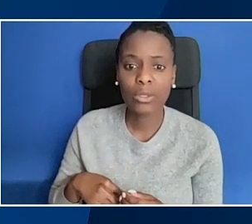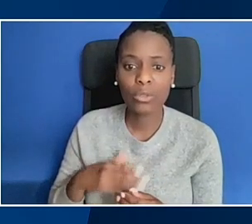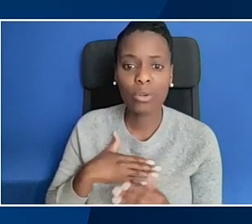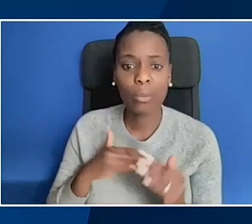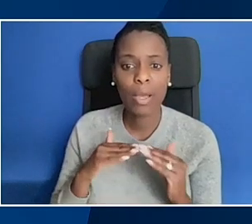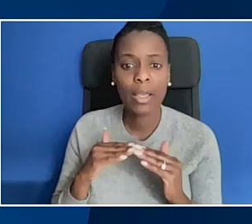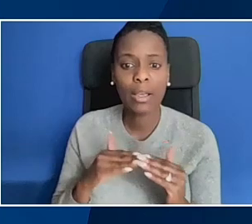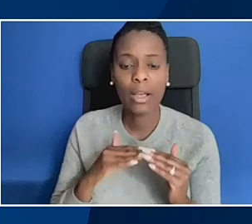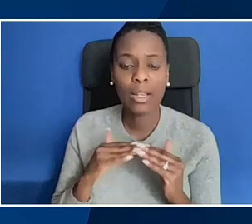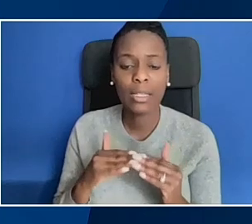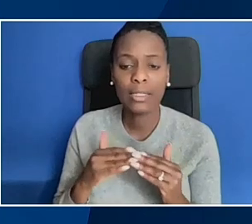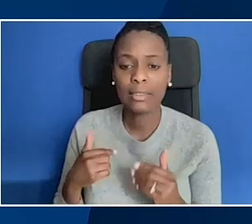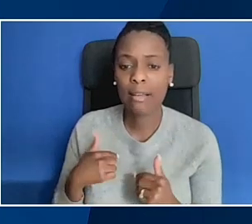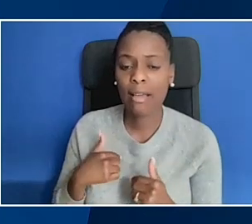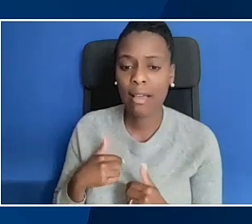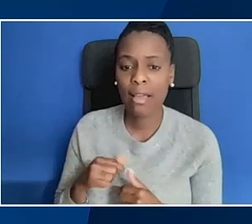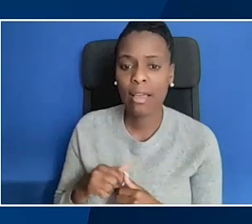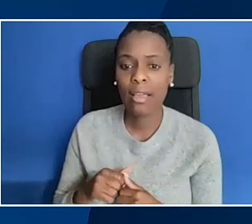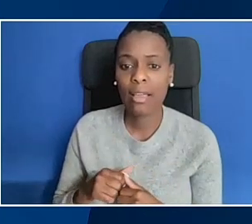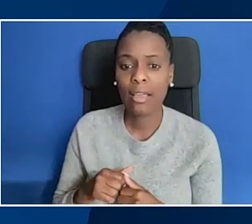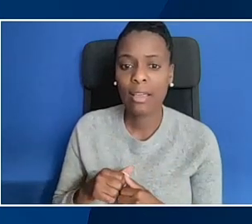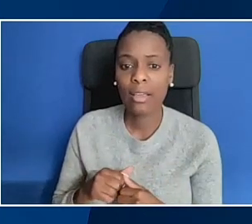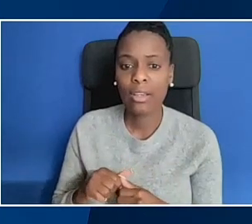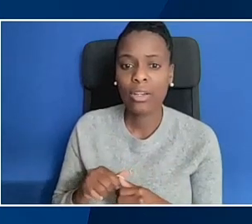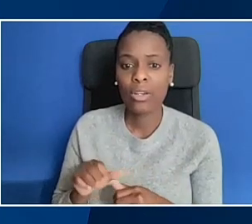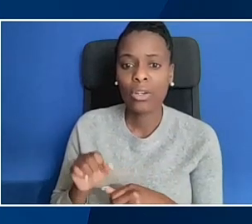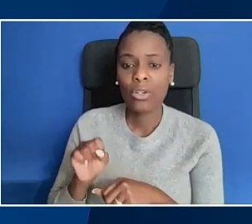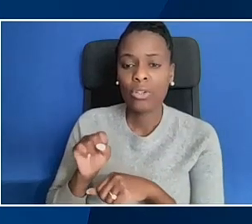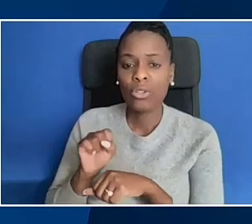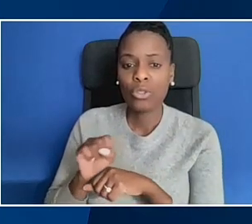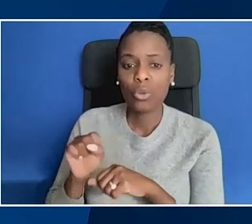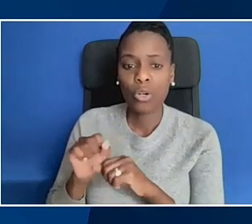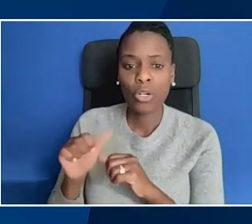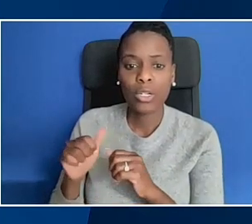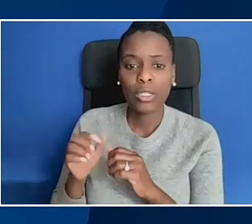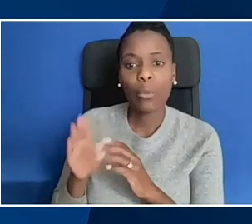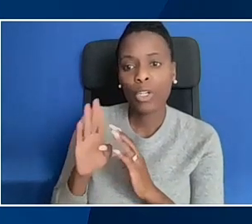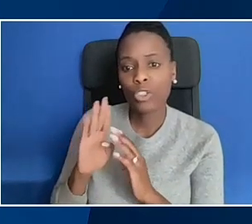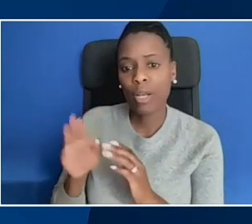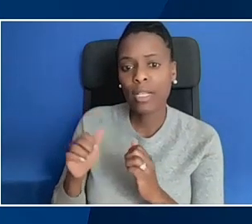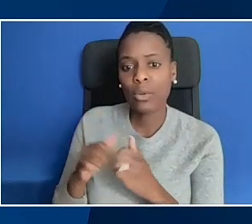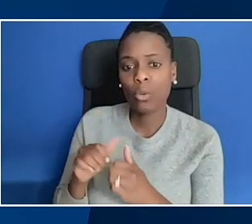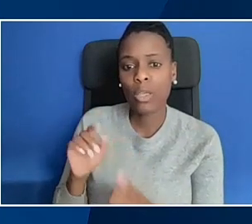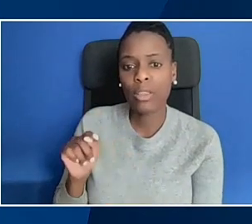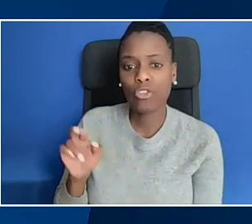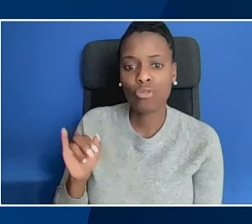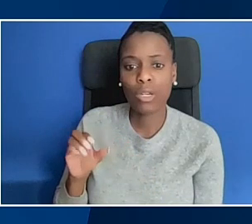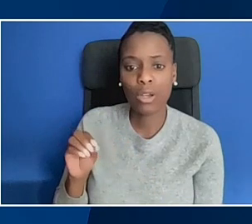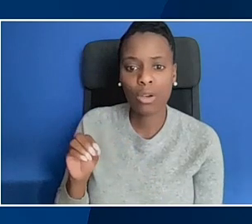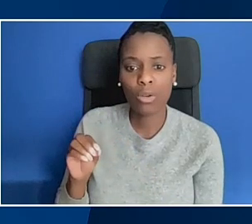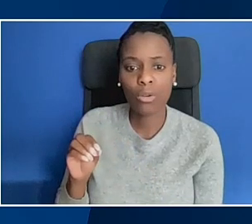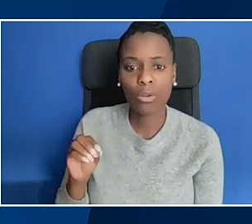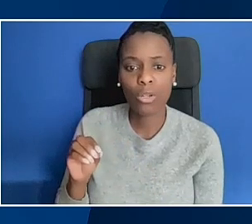with TRIO currently. If we can meet first, then maybe we can join up with Michael because I think all